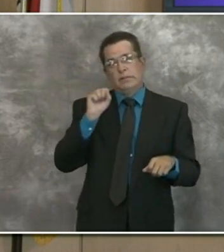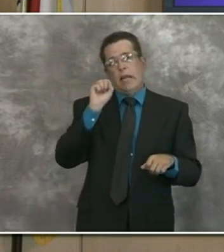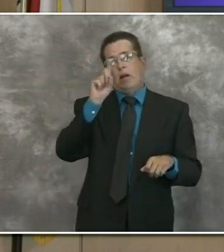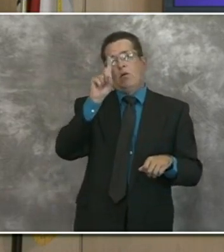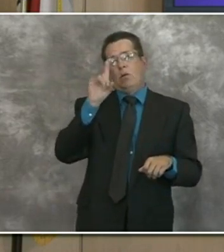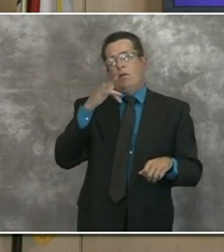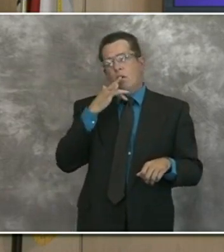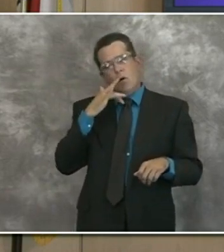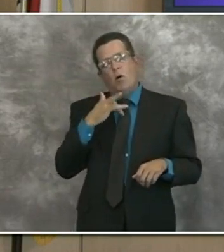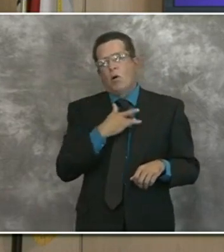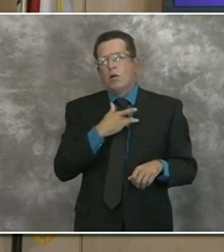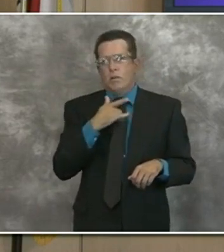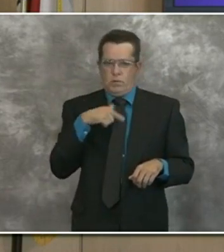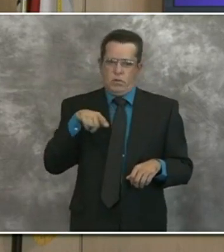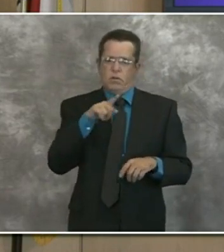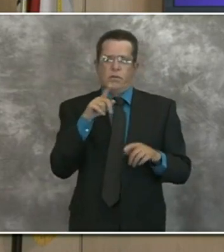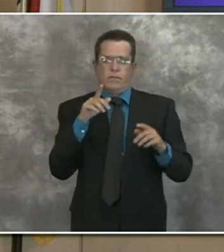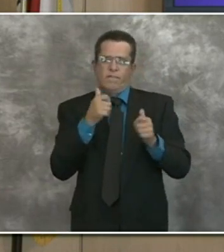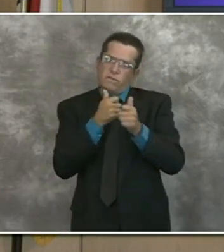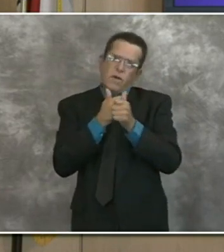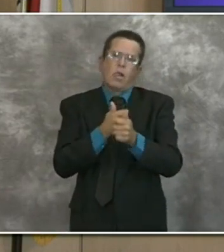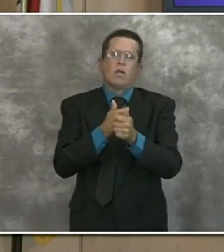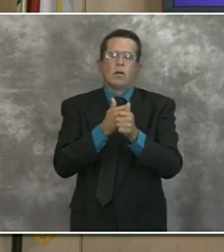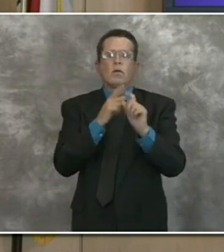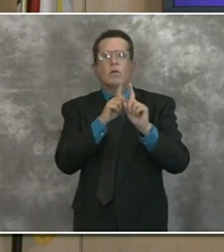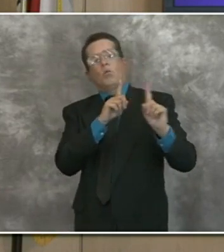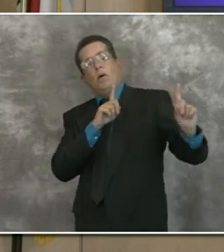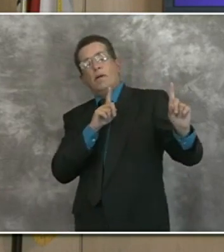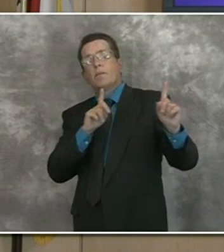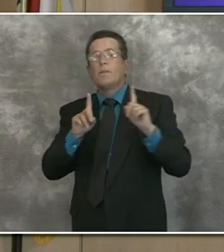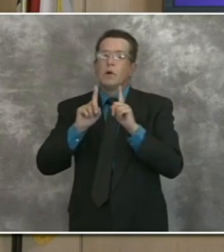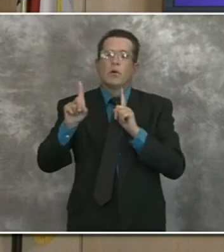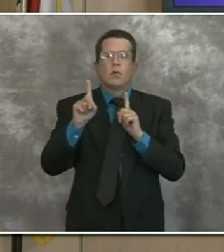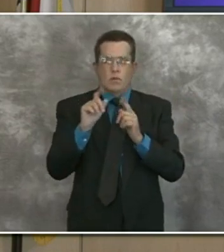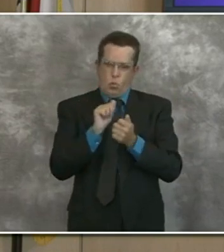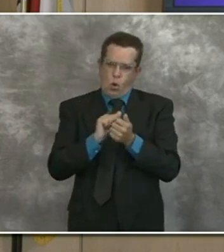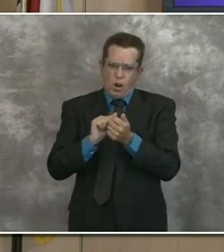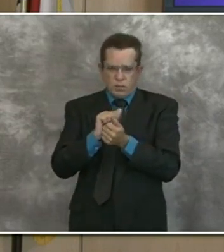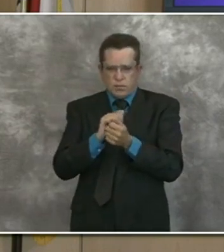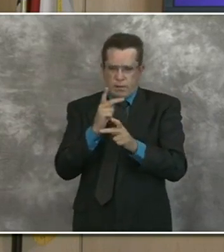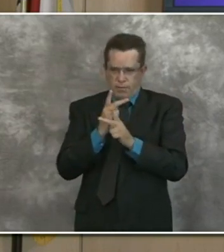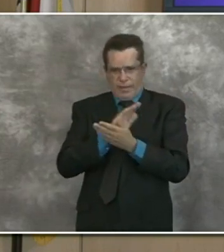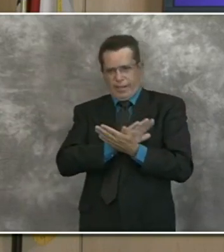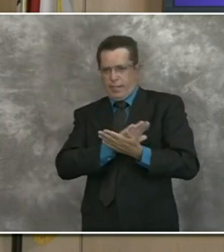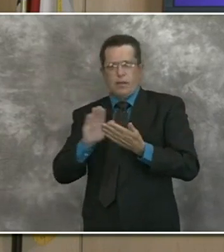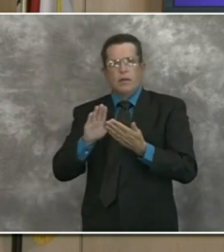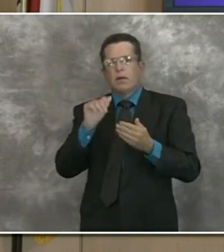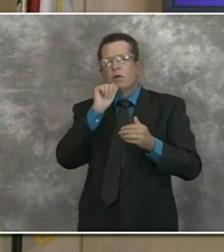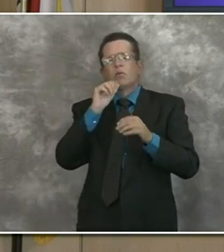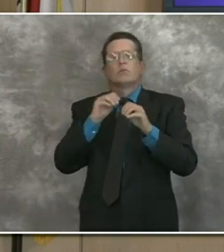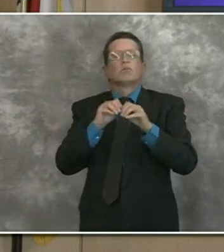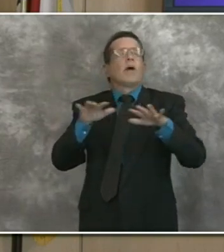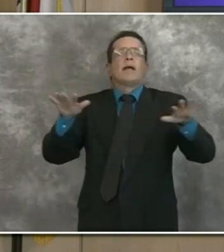COURSE LET ME THINK ALL OF YOU FOR MAKING THIS POSSIBLE. SHE NEEDS TO TAKEN TO HEART OR